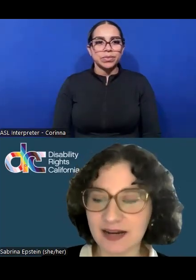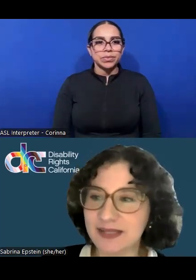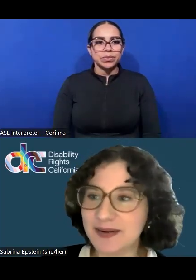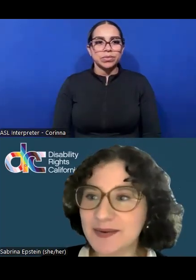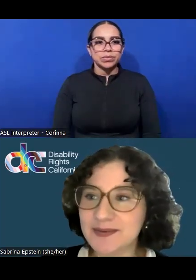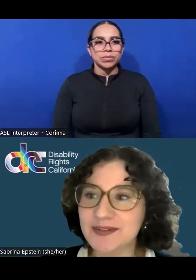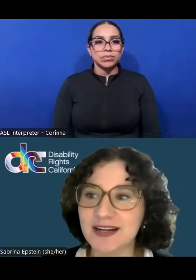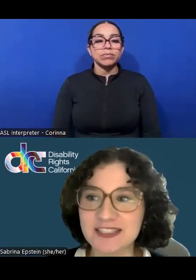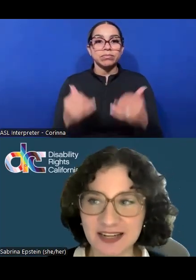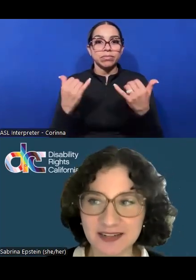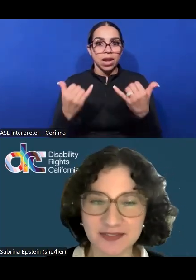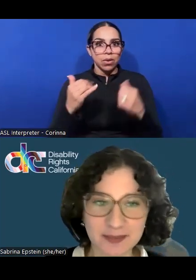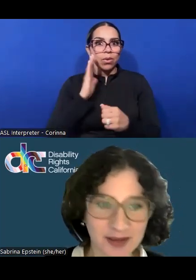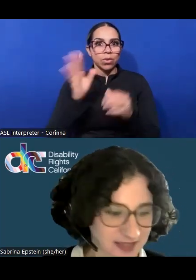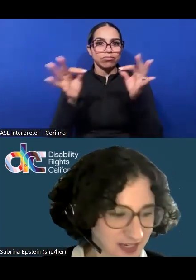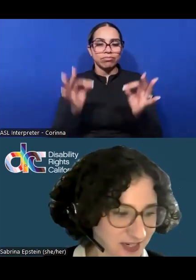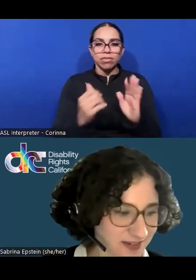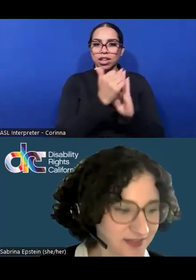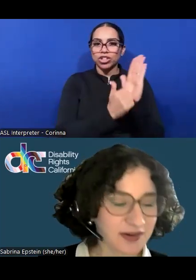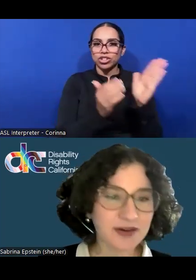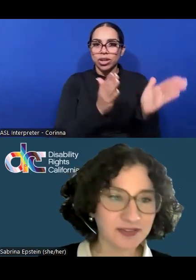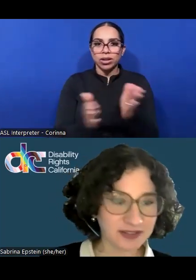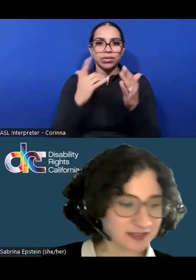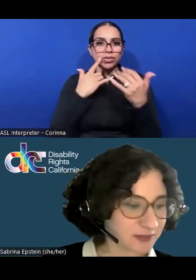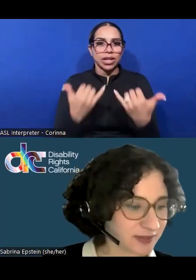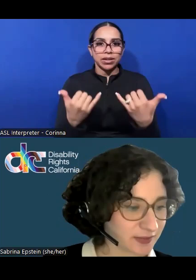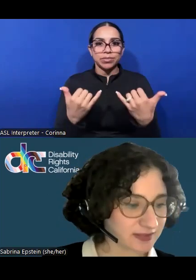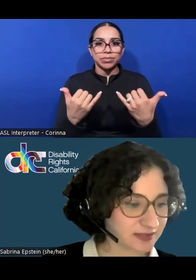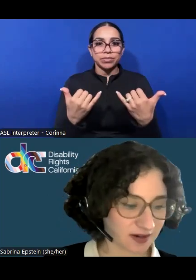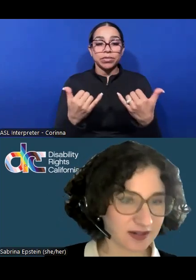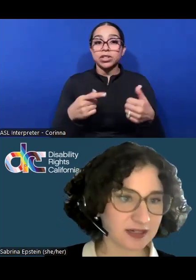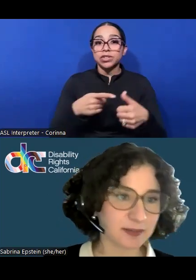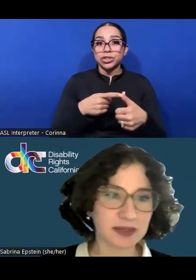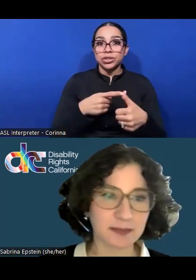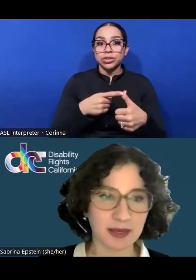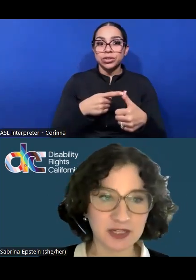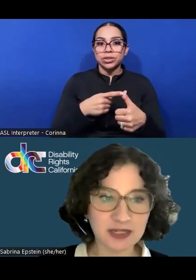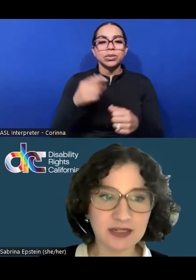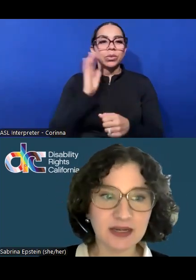I will now go over our agenda for the presentation. First, we are going to talk about the budget.